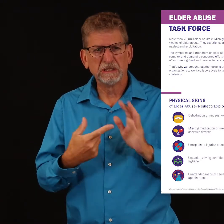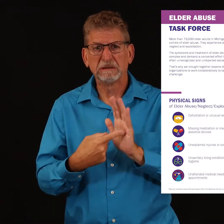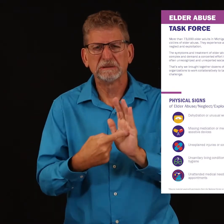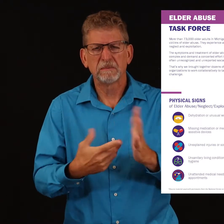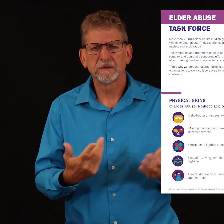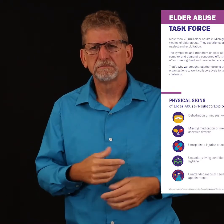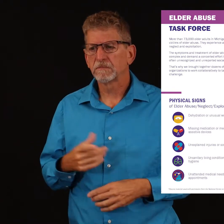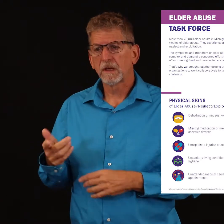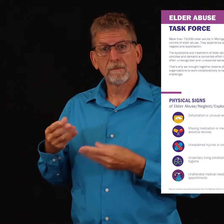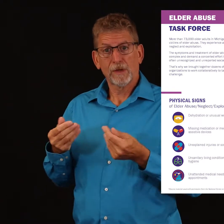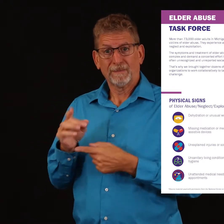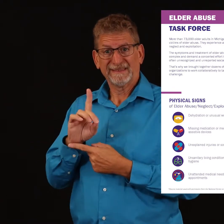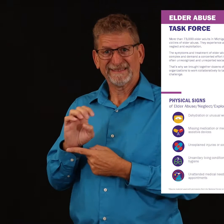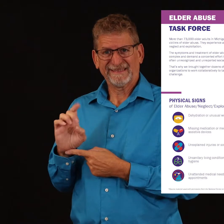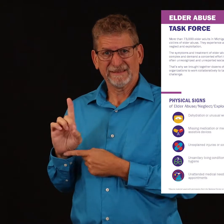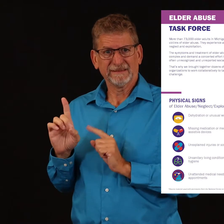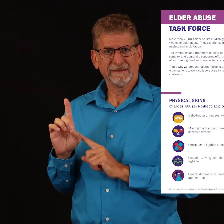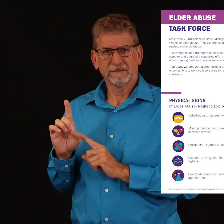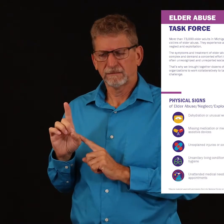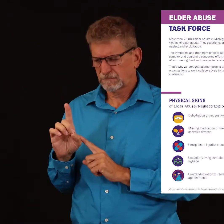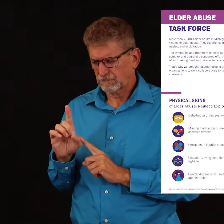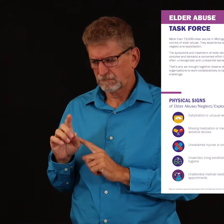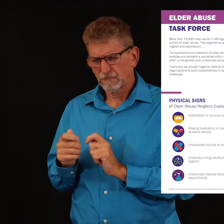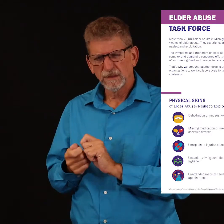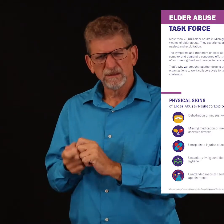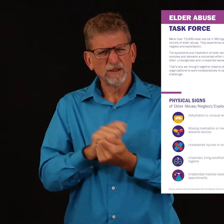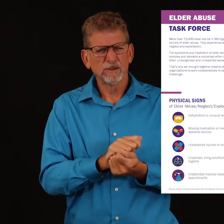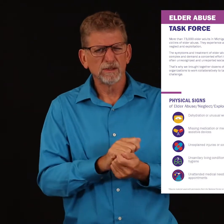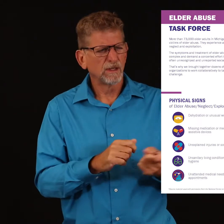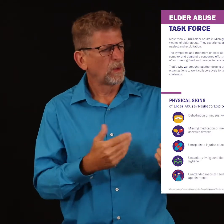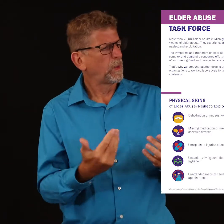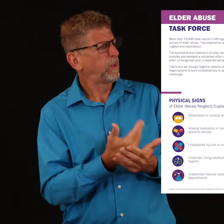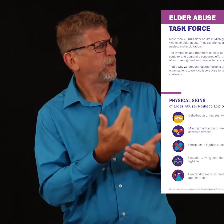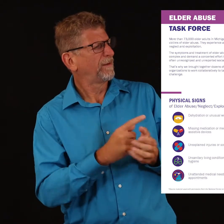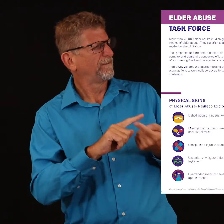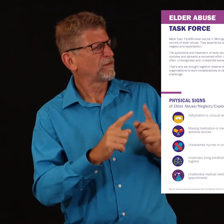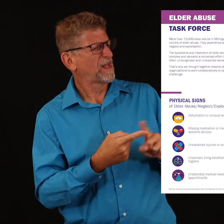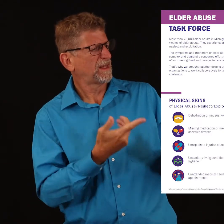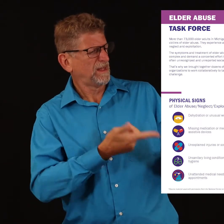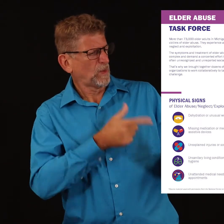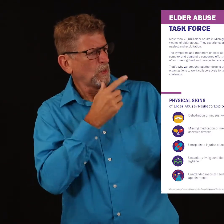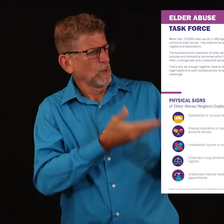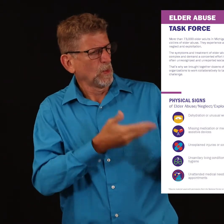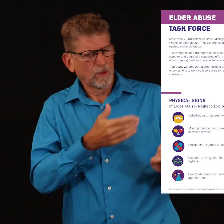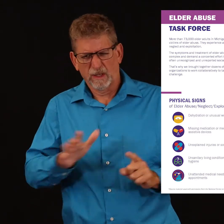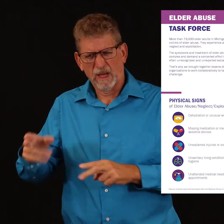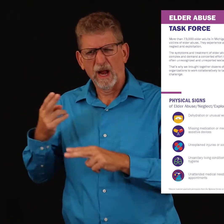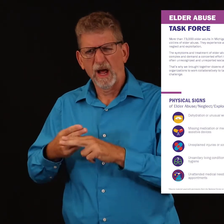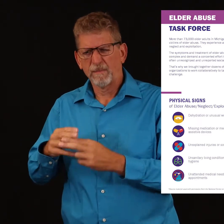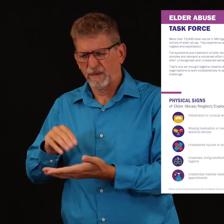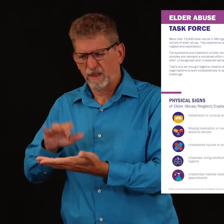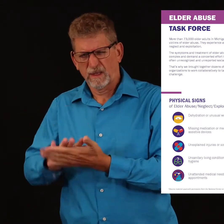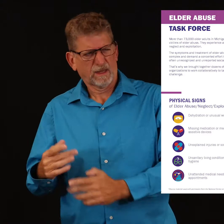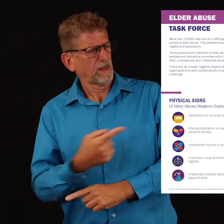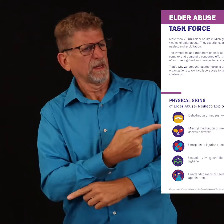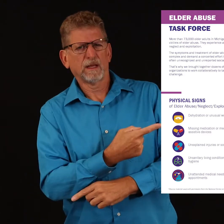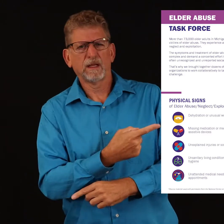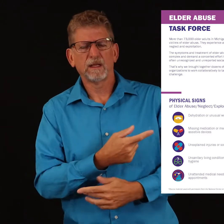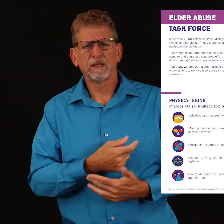for example property deeded/will changed to benefit "new friend"